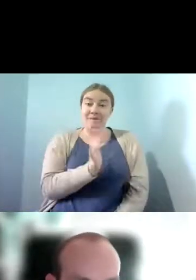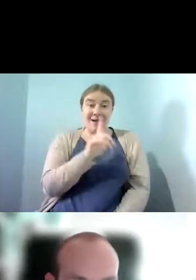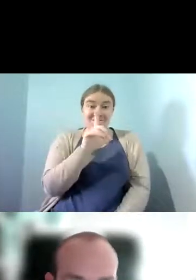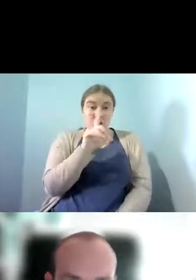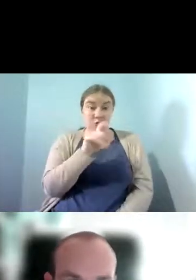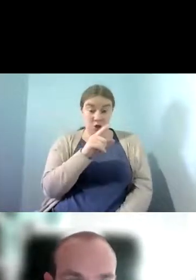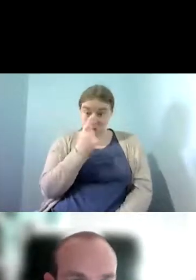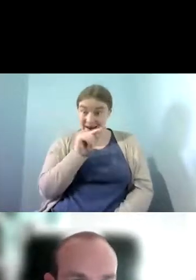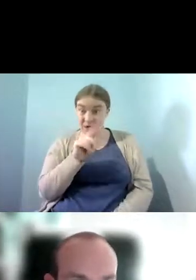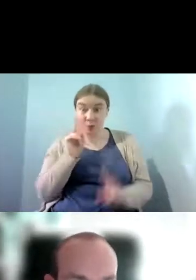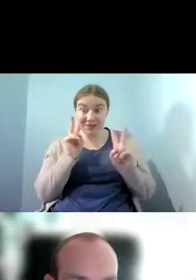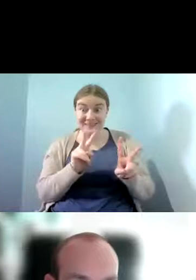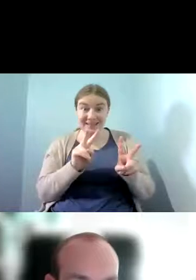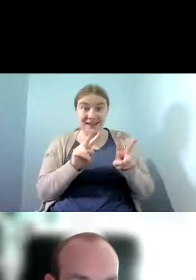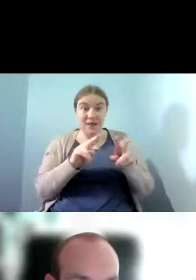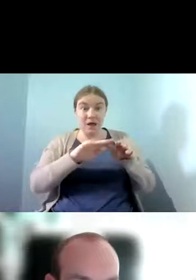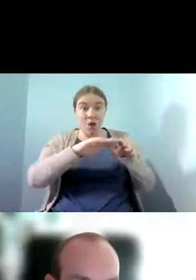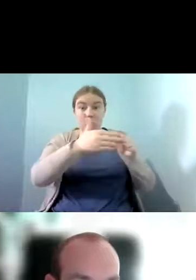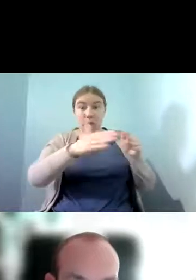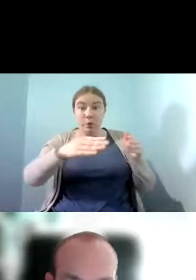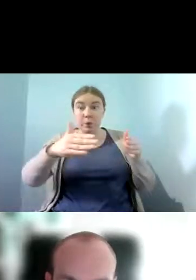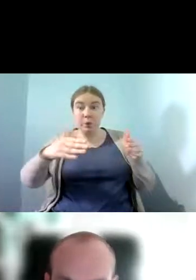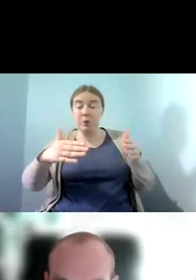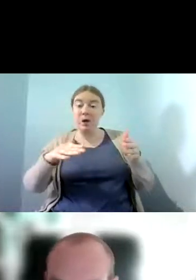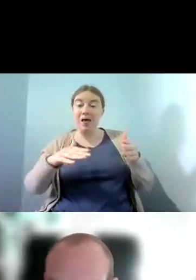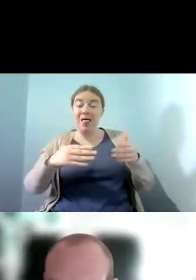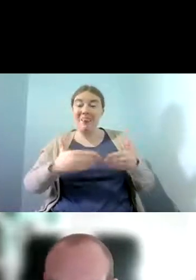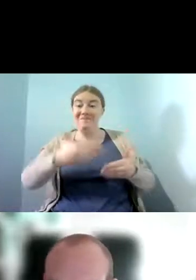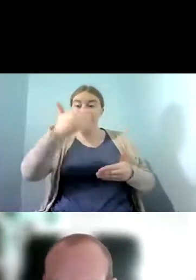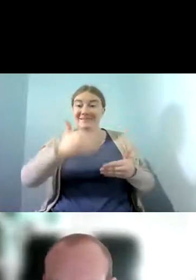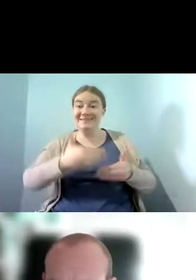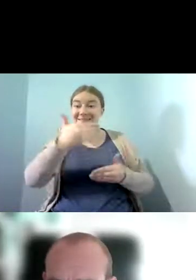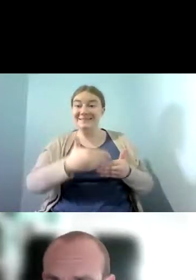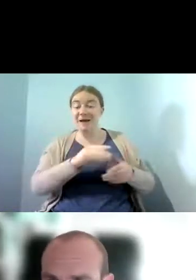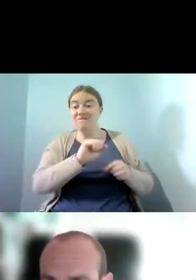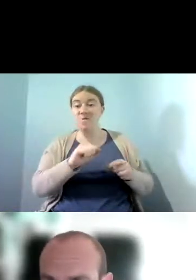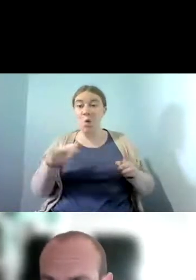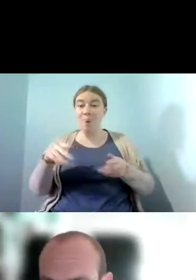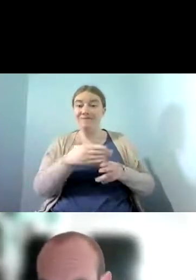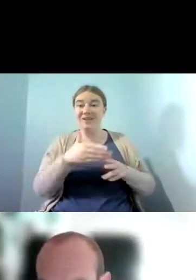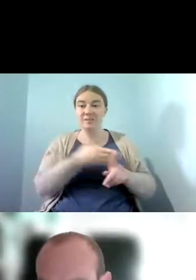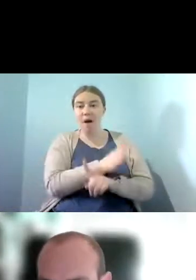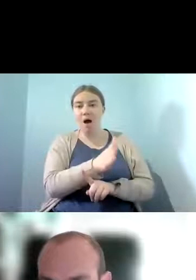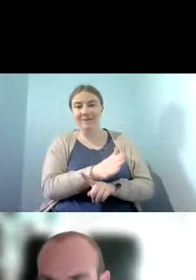out the the fence to the edge of our fish pass and in the right hand photo you can see the flood